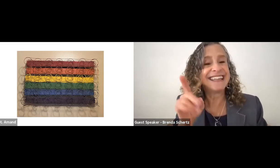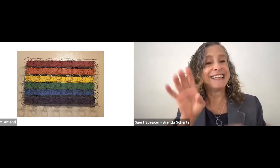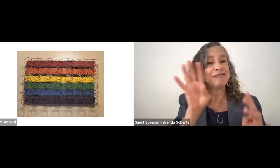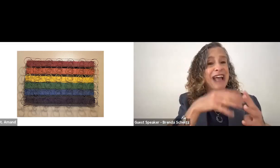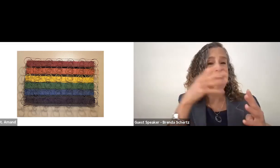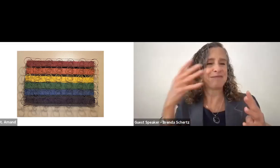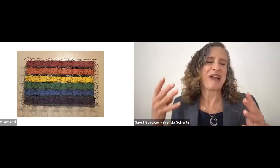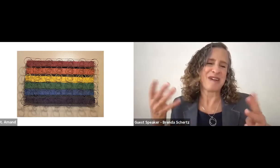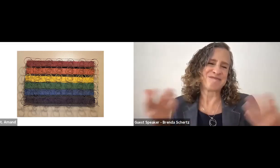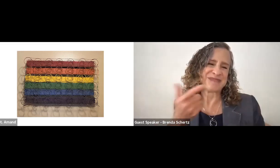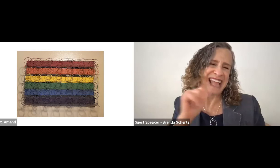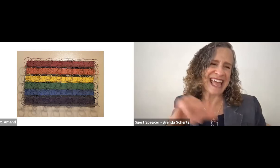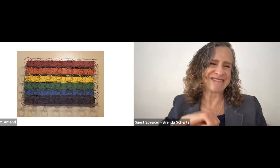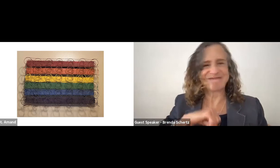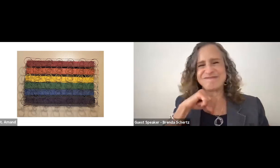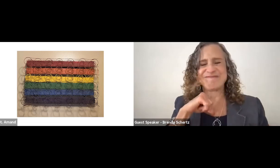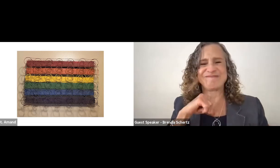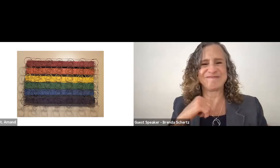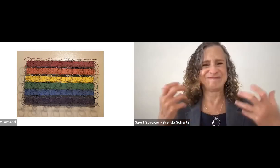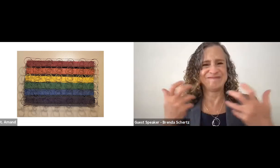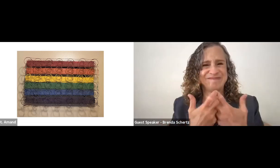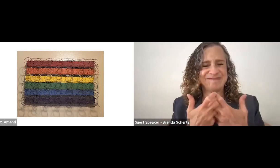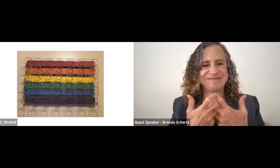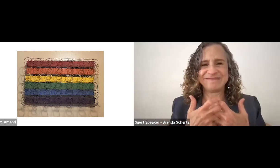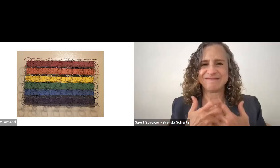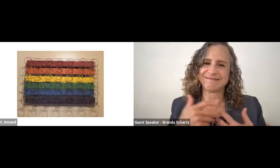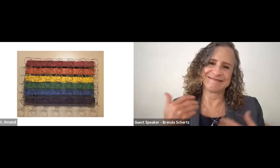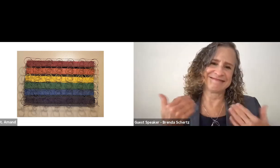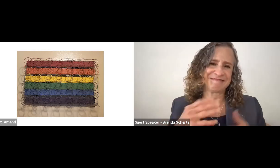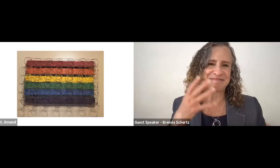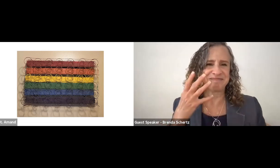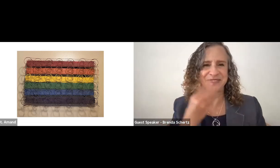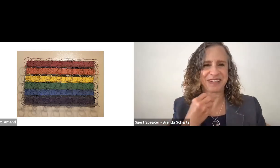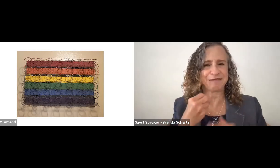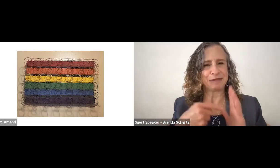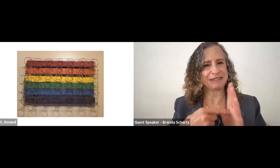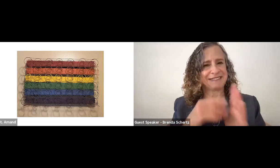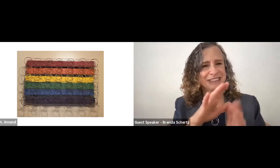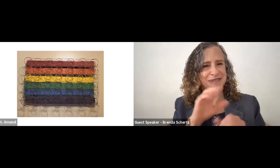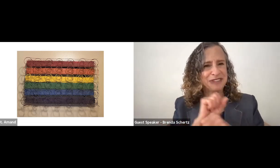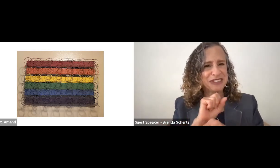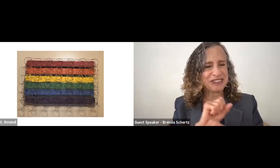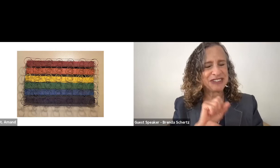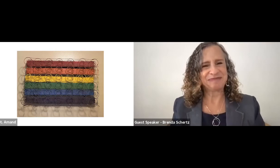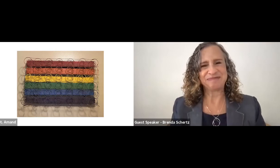You could see the bedsprings that are woven in as part of that, and the pride that he had as being a gay man